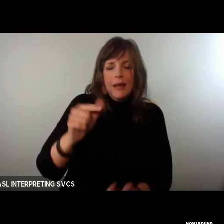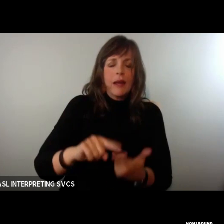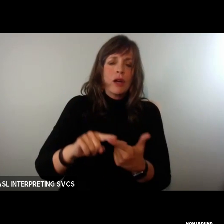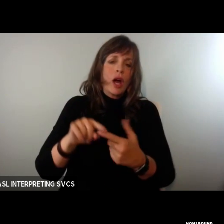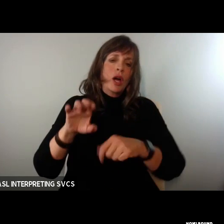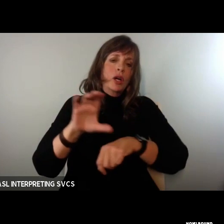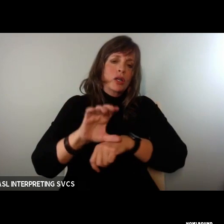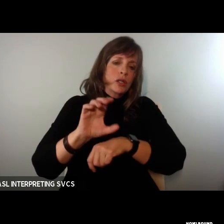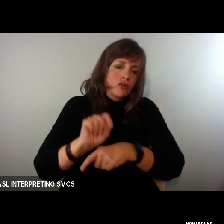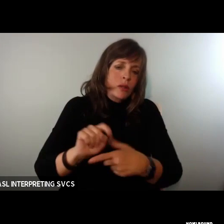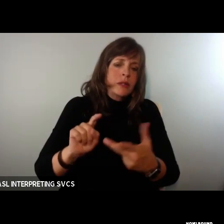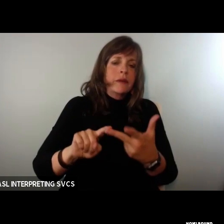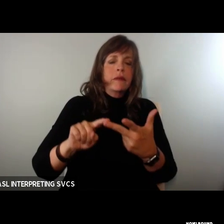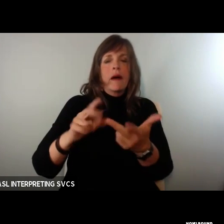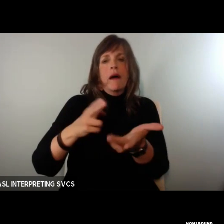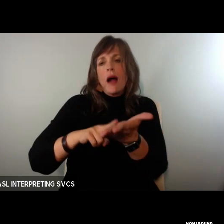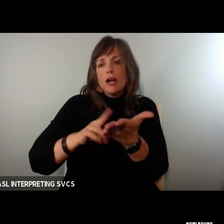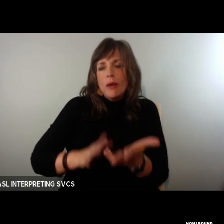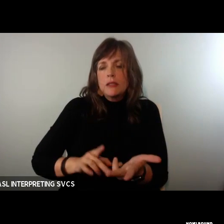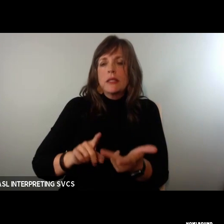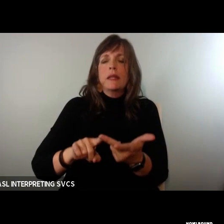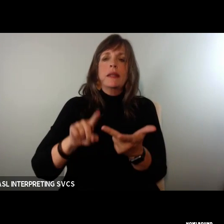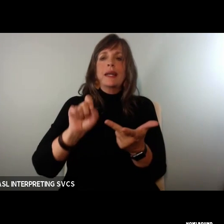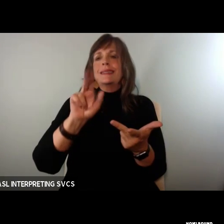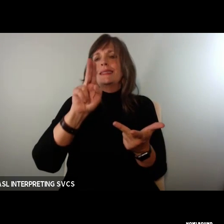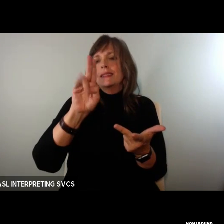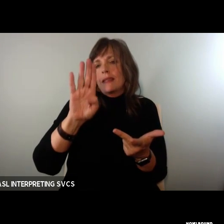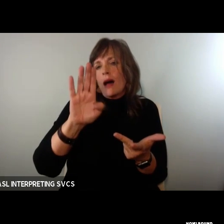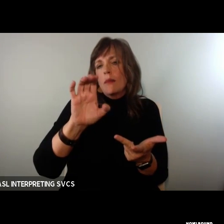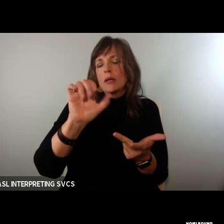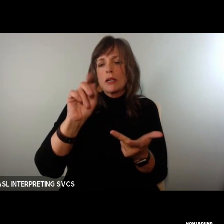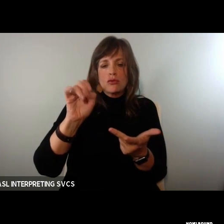contracting, gigs, projects, many different things,